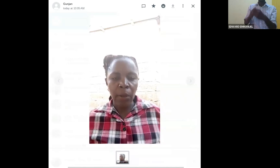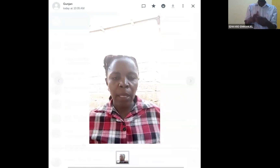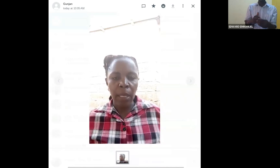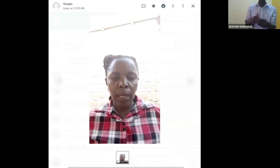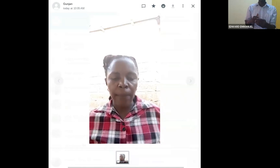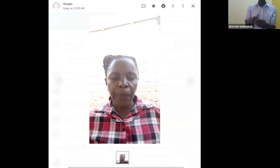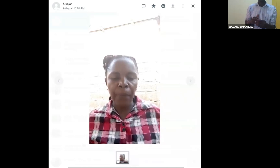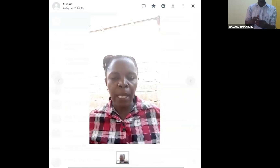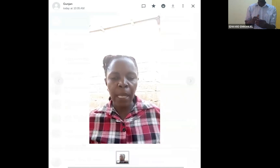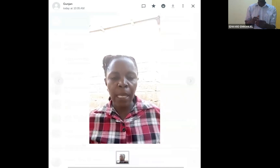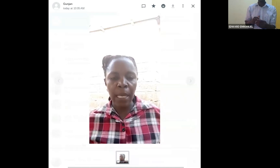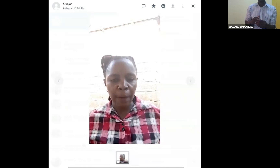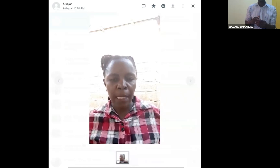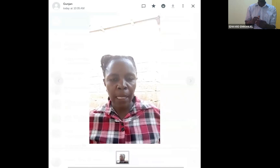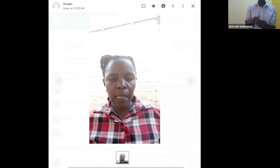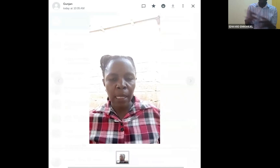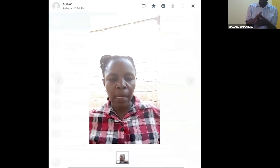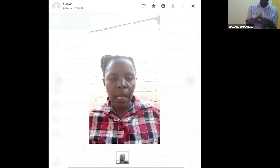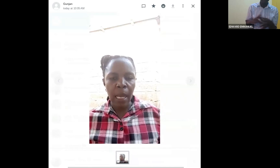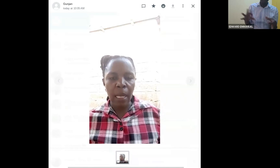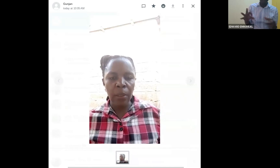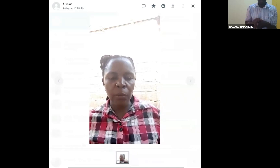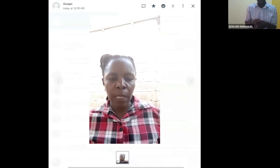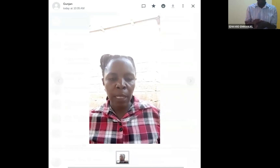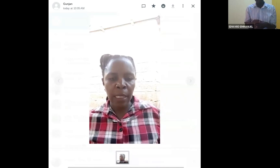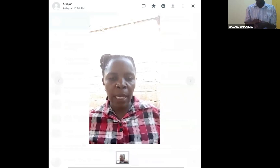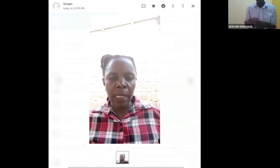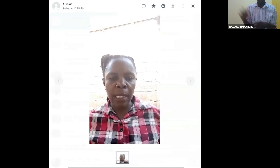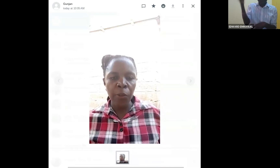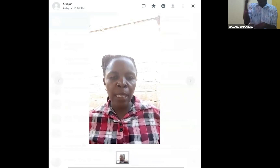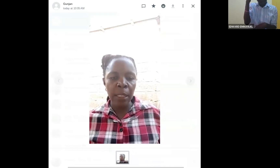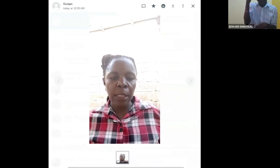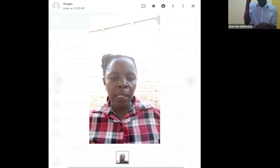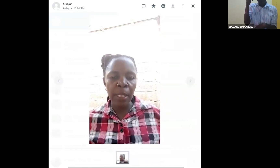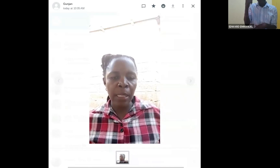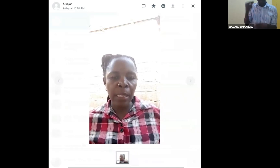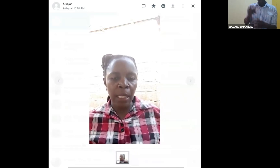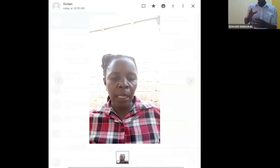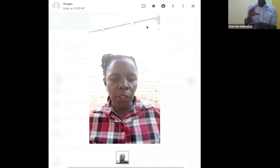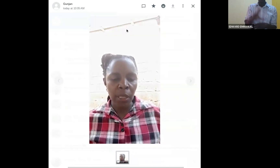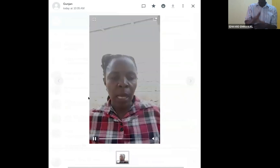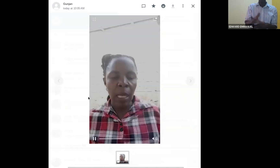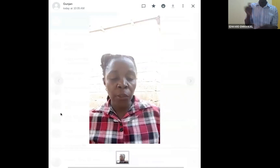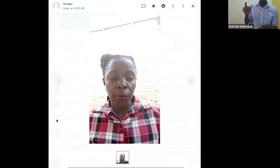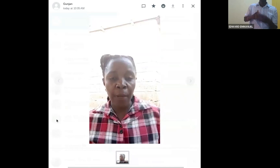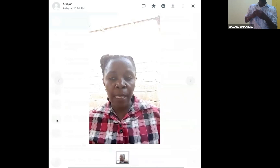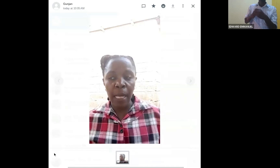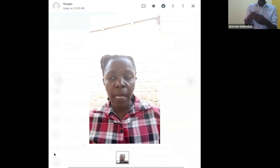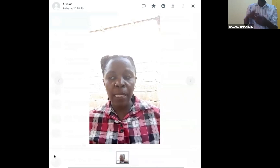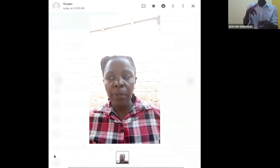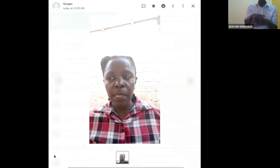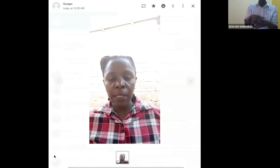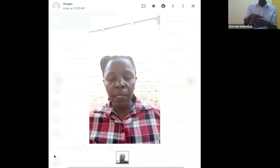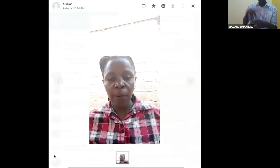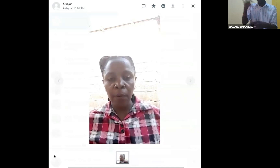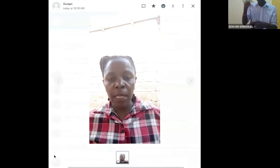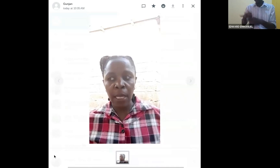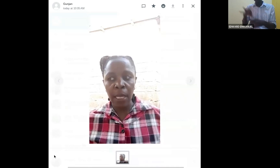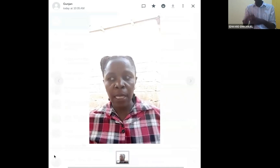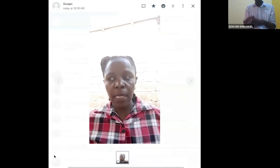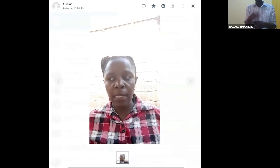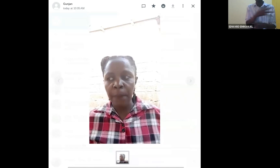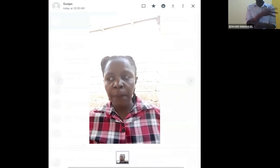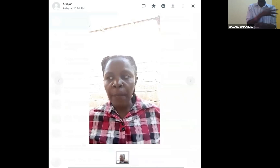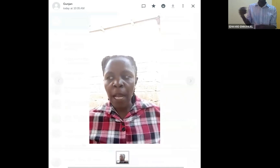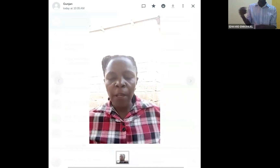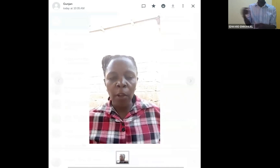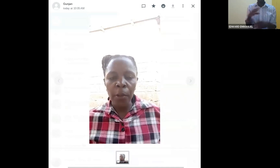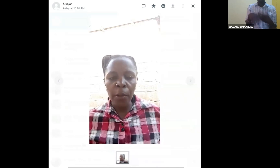part in a in governance to elect their leaders to participate in elections, and also to buy as representatives of their areas.